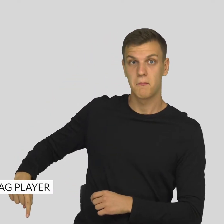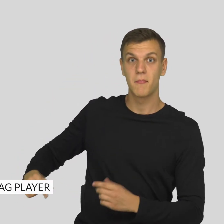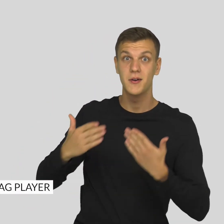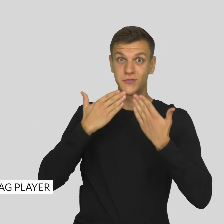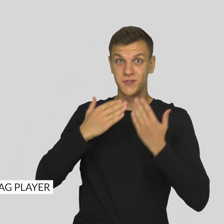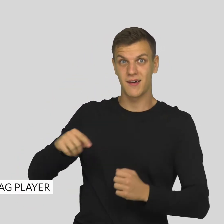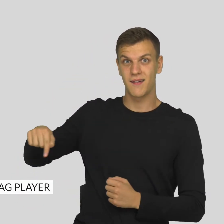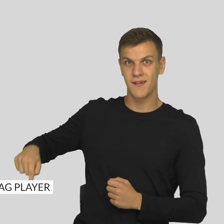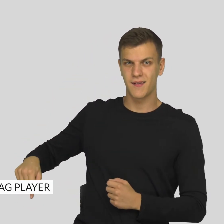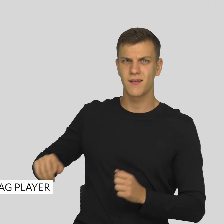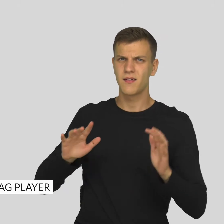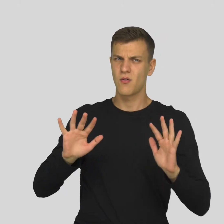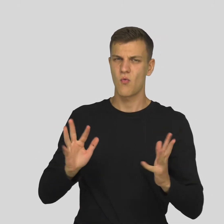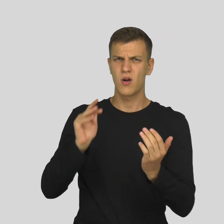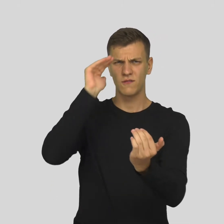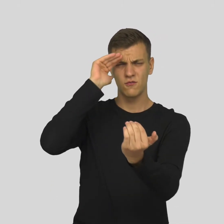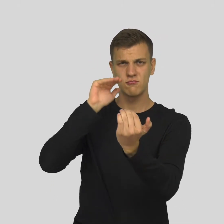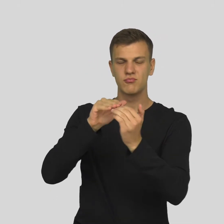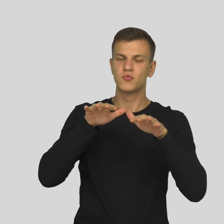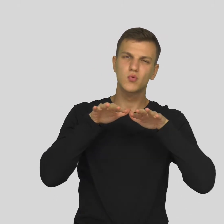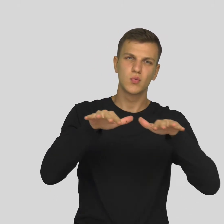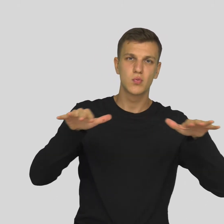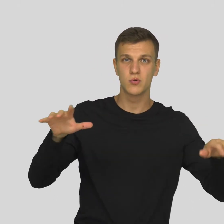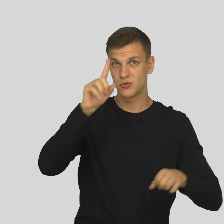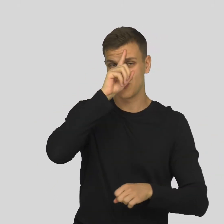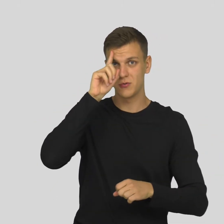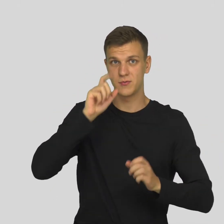which ensures access to information for everyone.